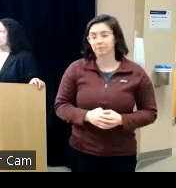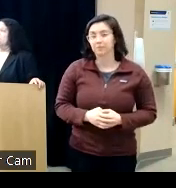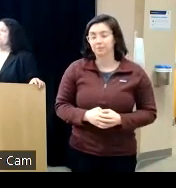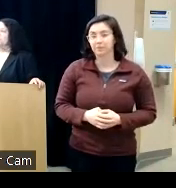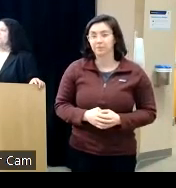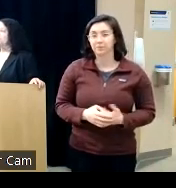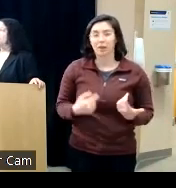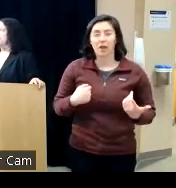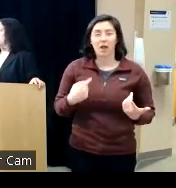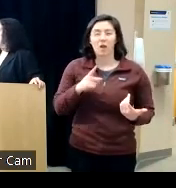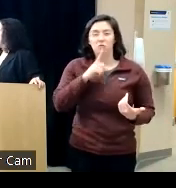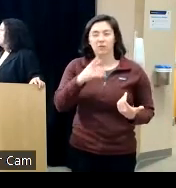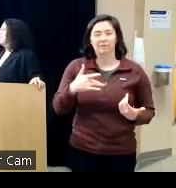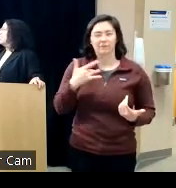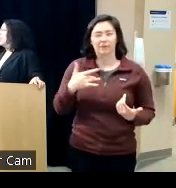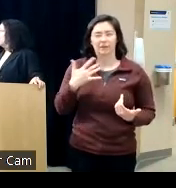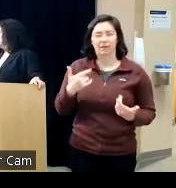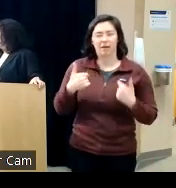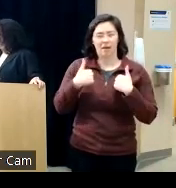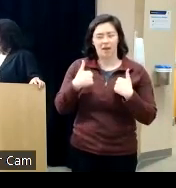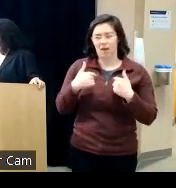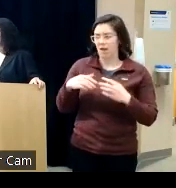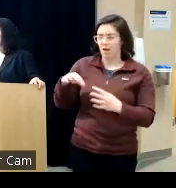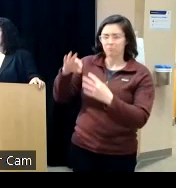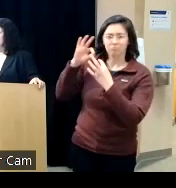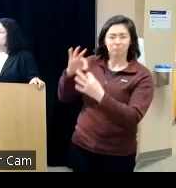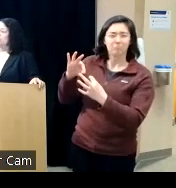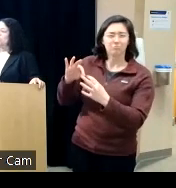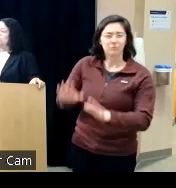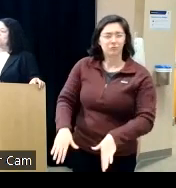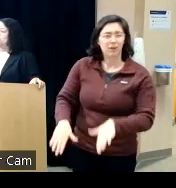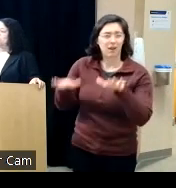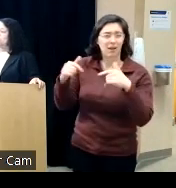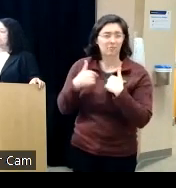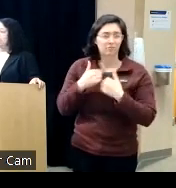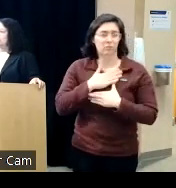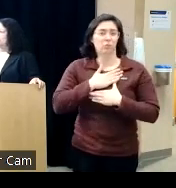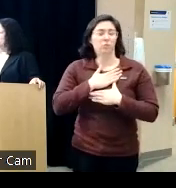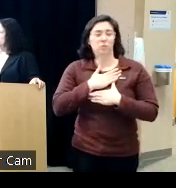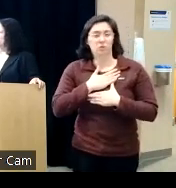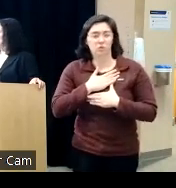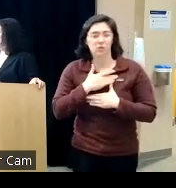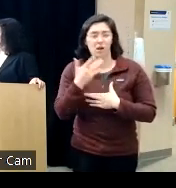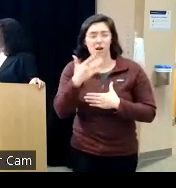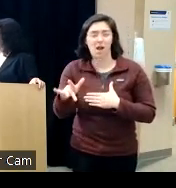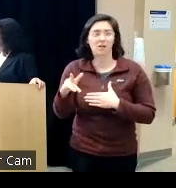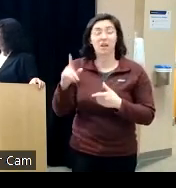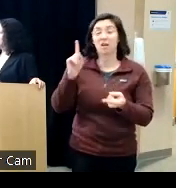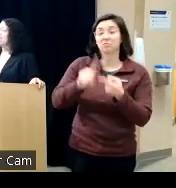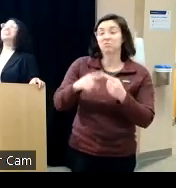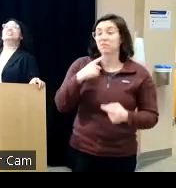I really felt like I had an idyllic childhood I didn't realize probably until I was 11 that